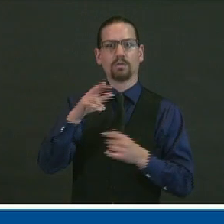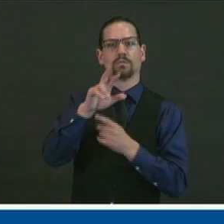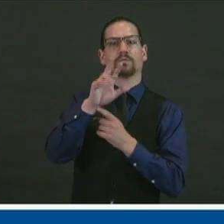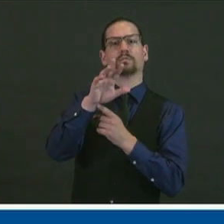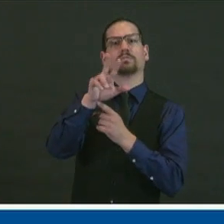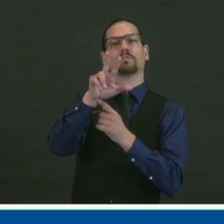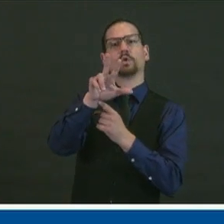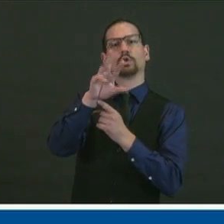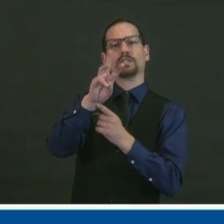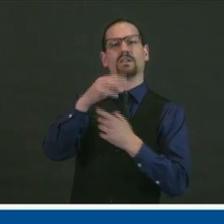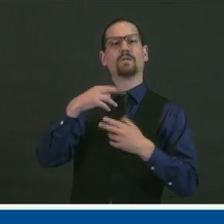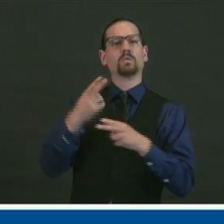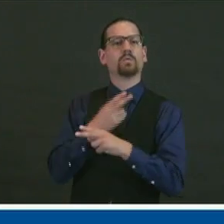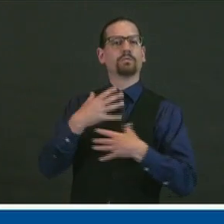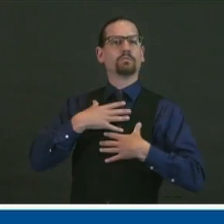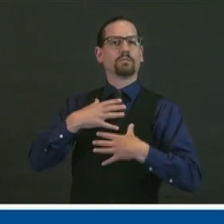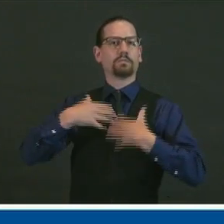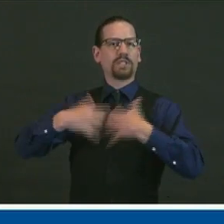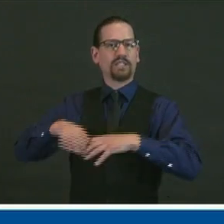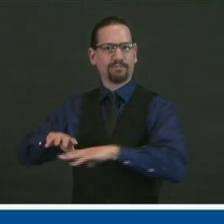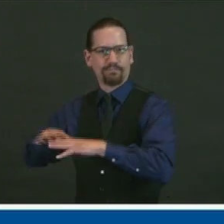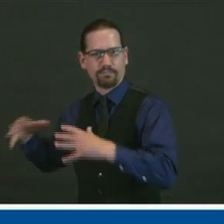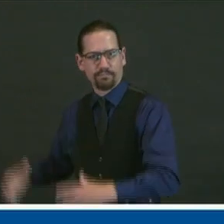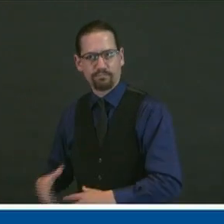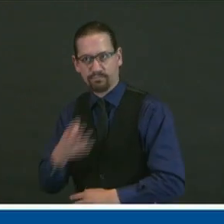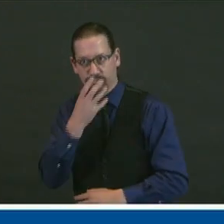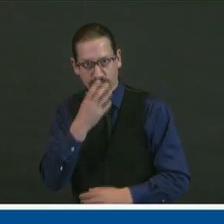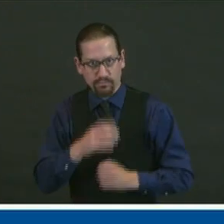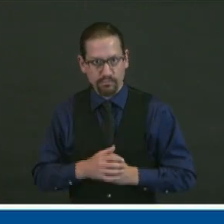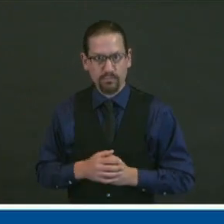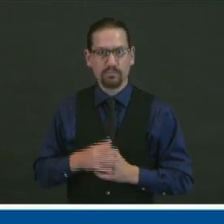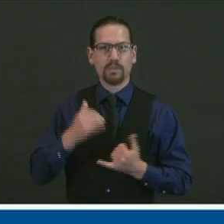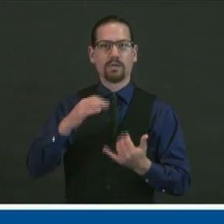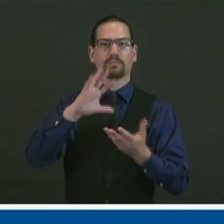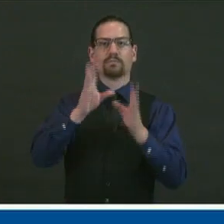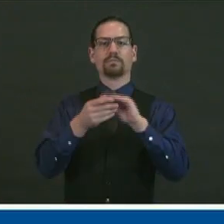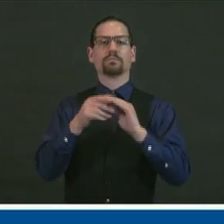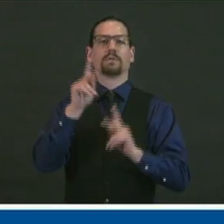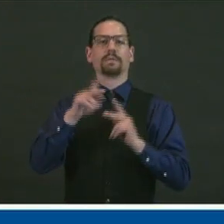36 ARE ON VENTILATORS. WE DID LOSE 22 MORE RHODE